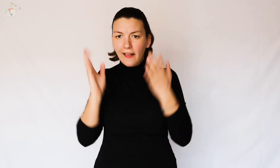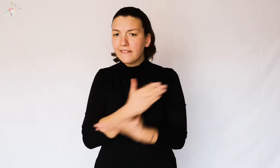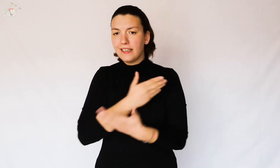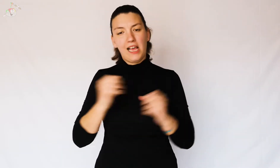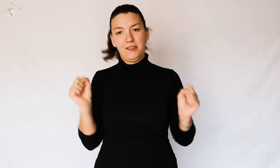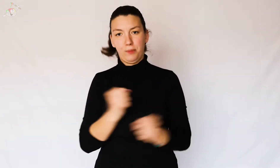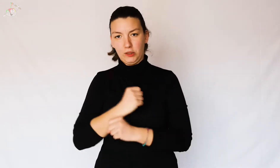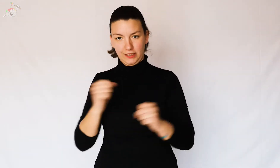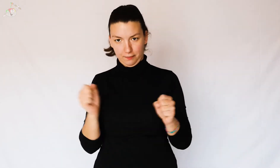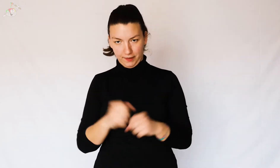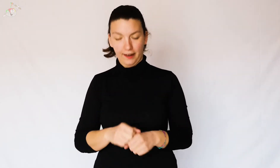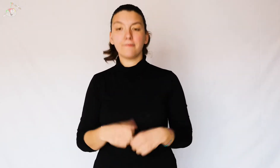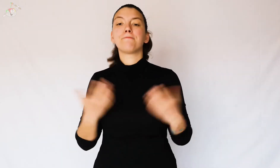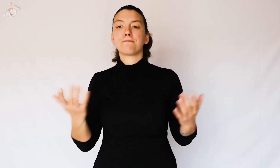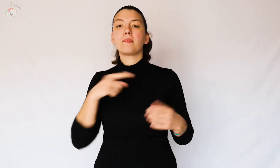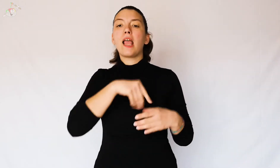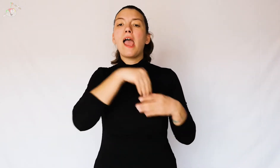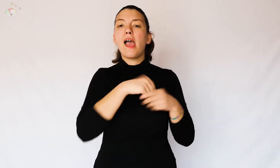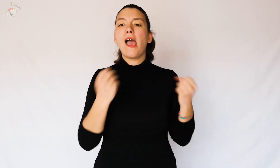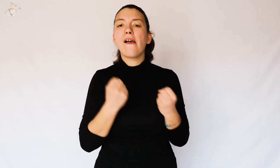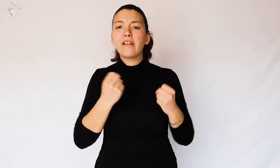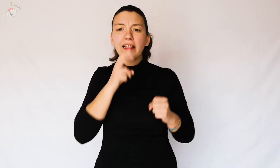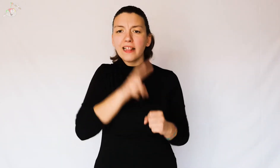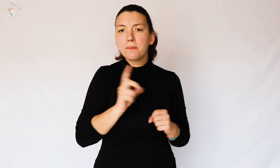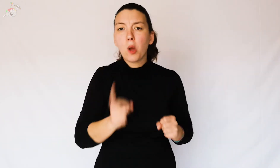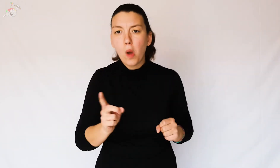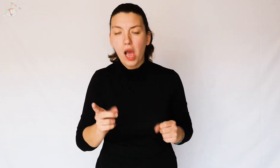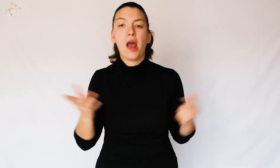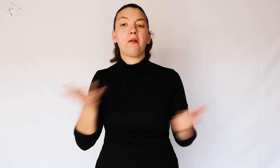and it is impossible to remove them. What kind of events?